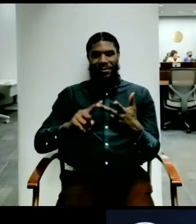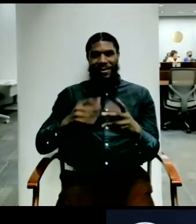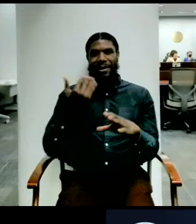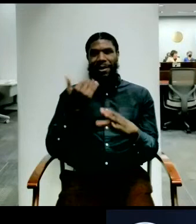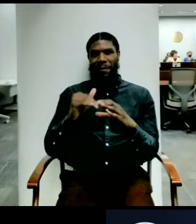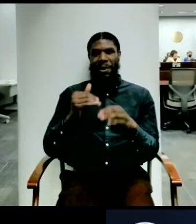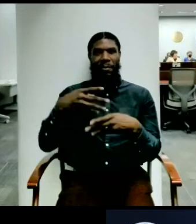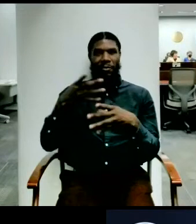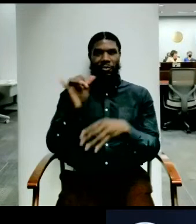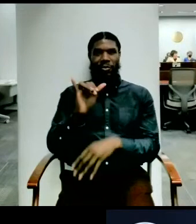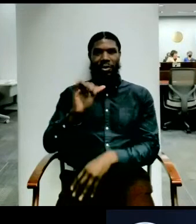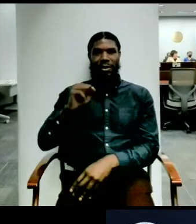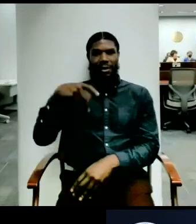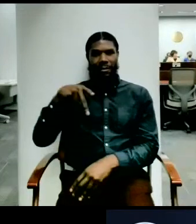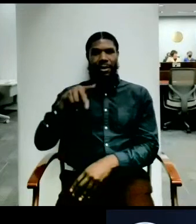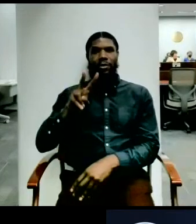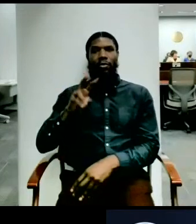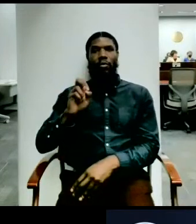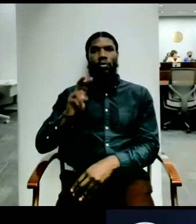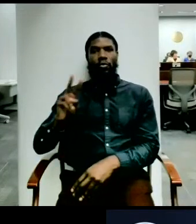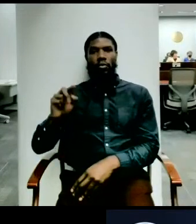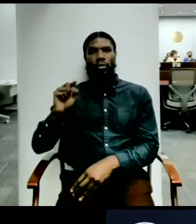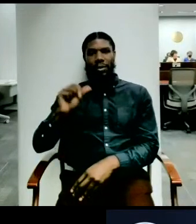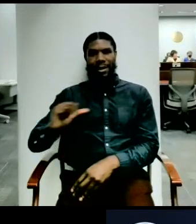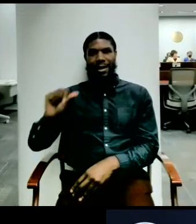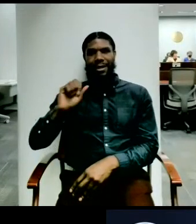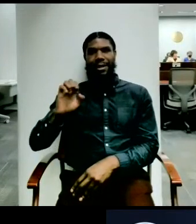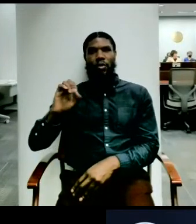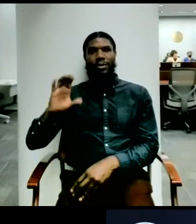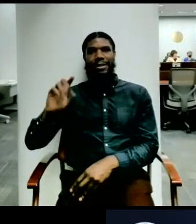SEP 2022@eeoc.gov